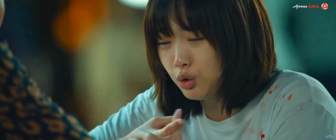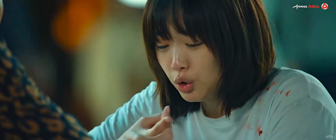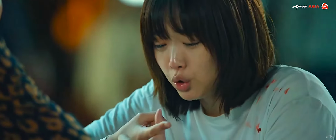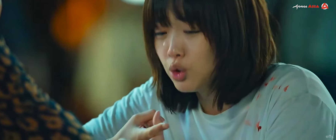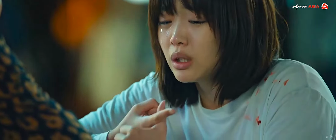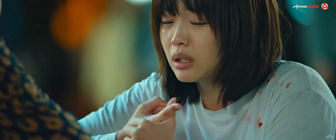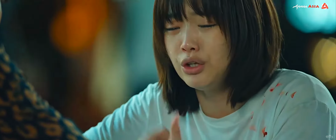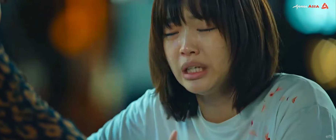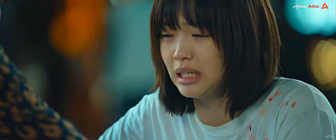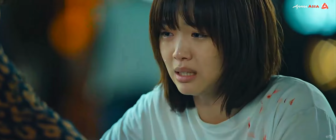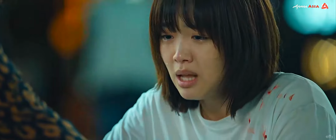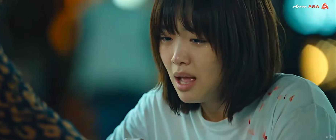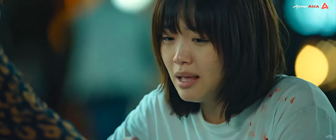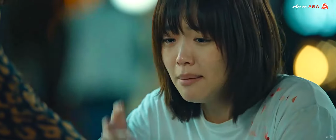Don't kill me